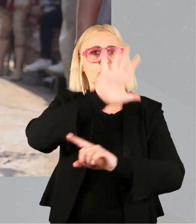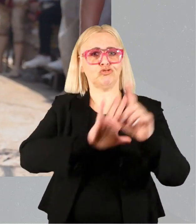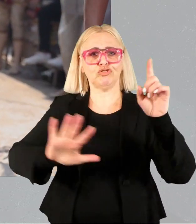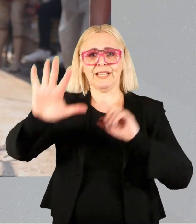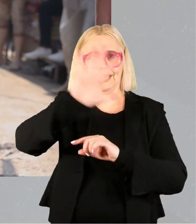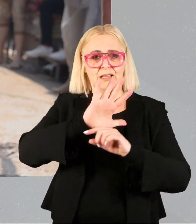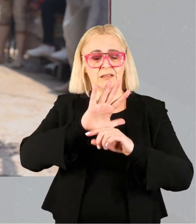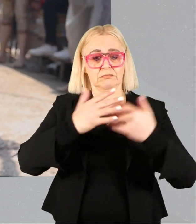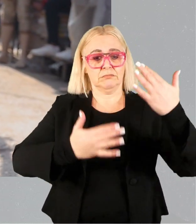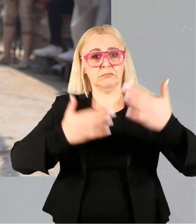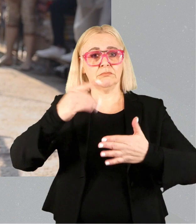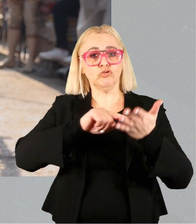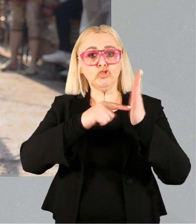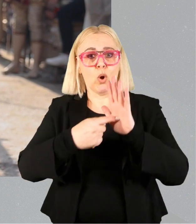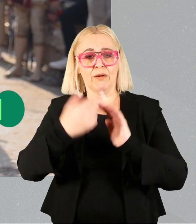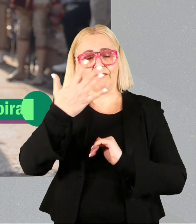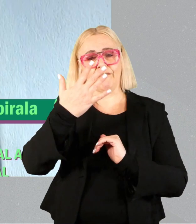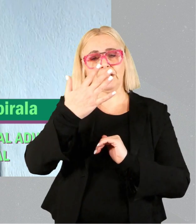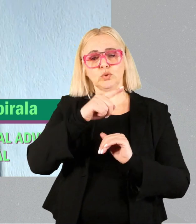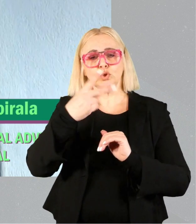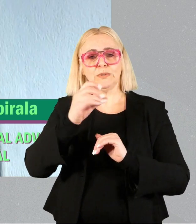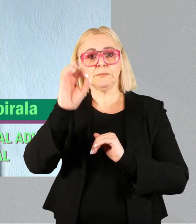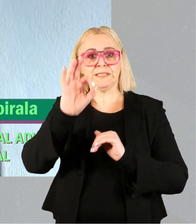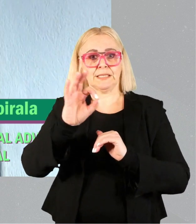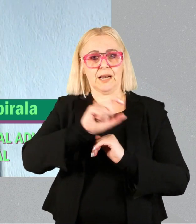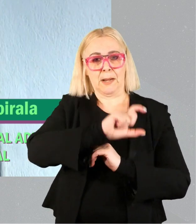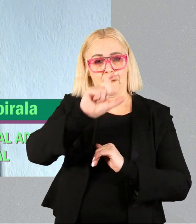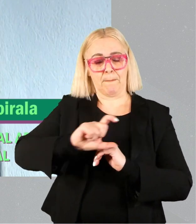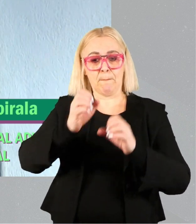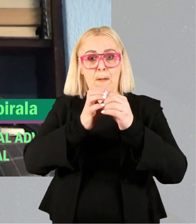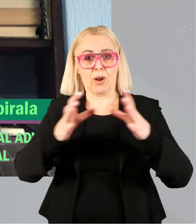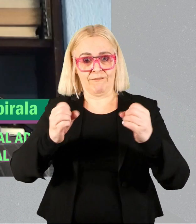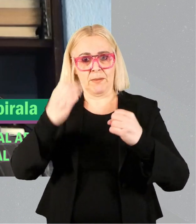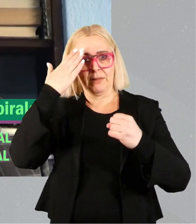The data shows that around 15 to 20% of Nepalese population have mental health